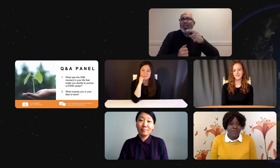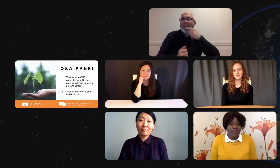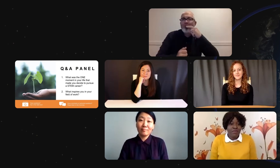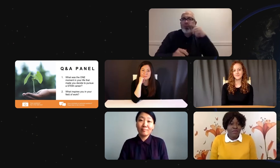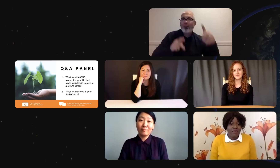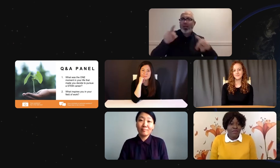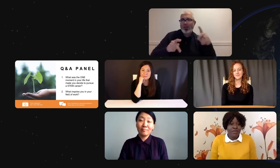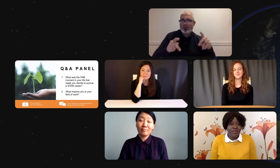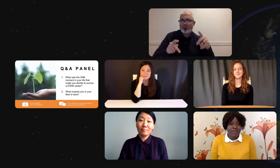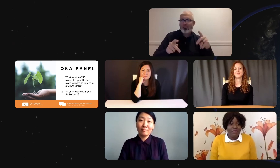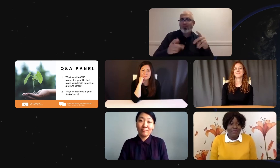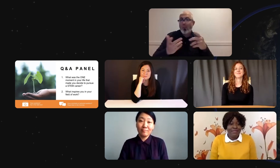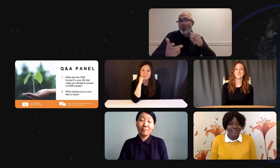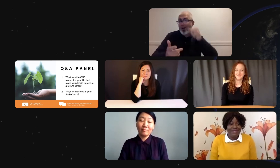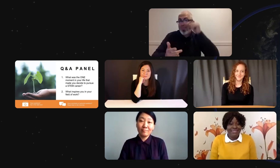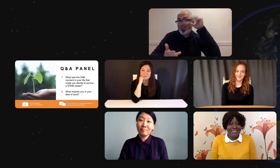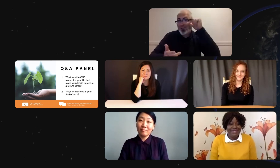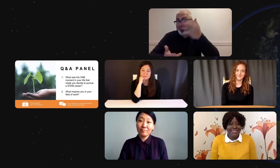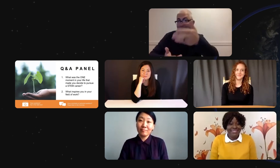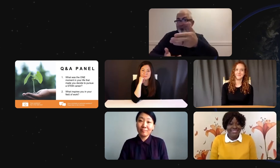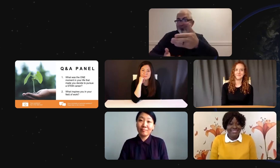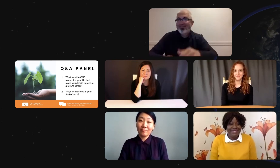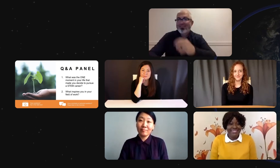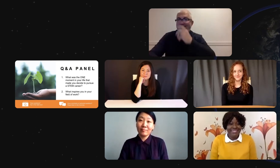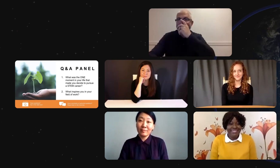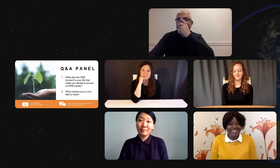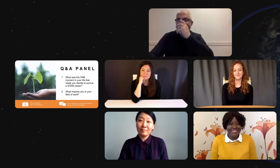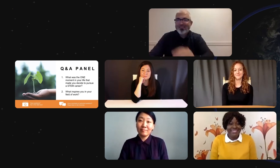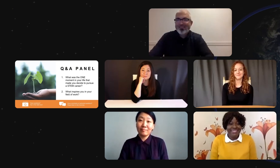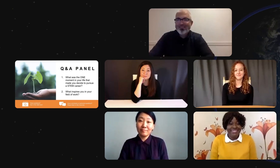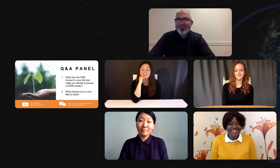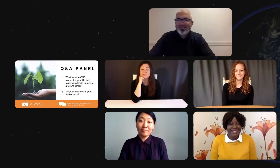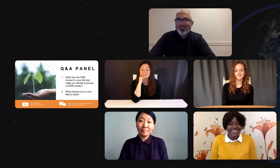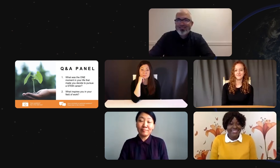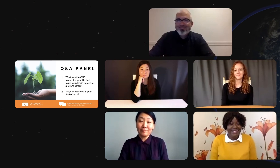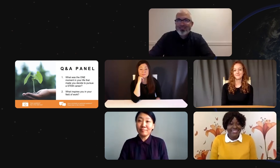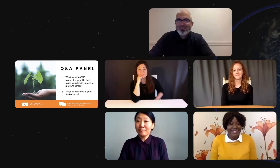What about in working with hearing people?"